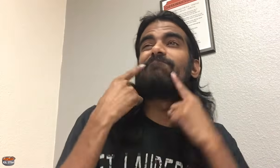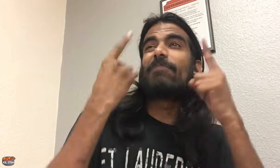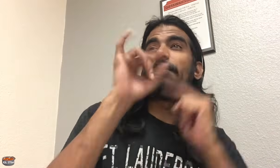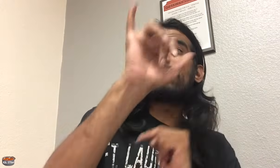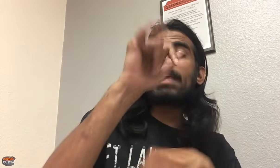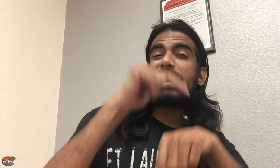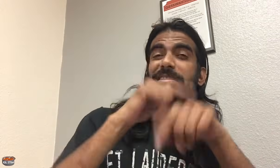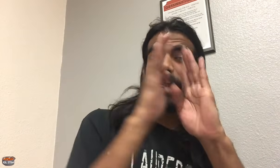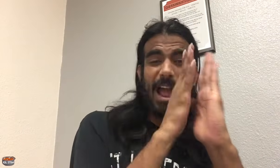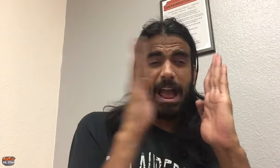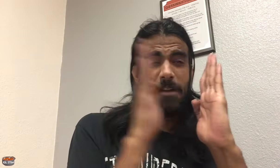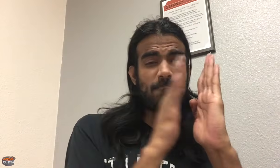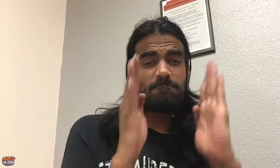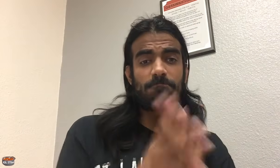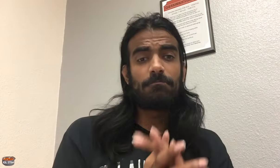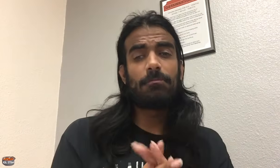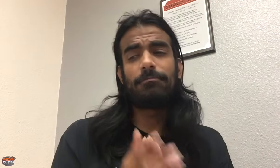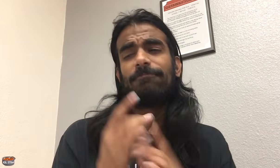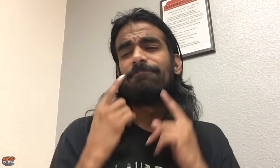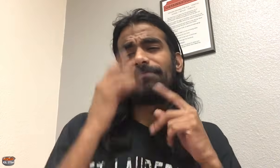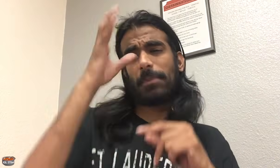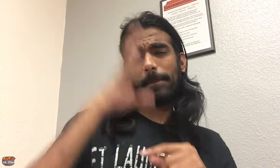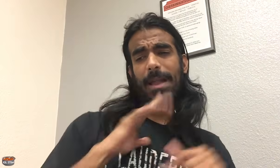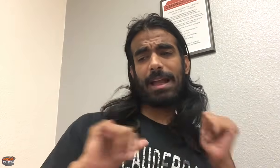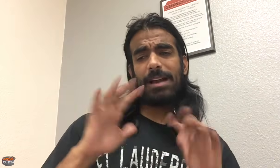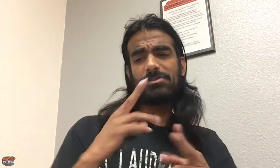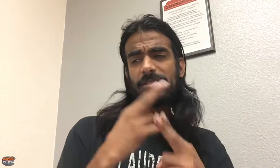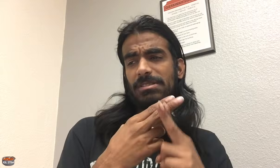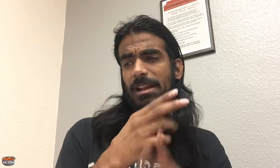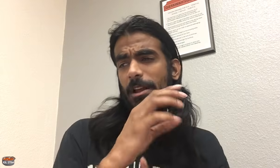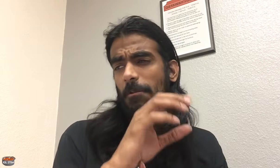During that time,